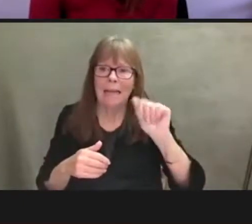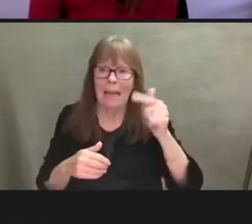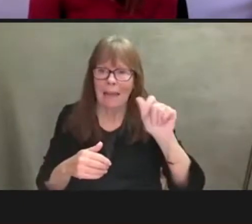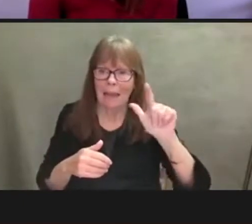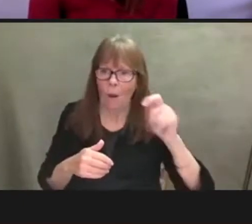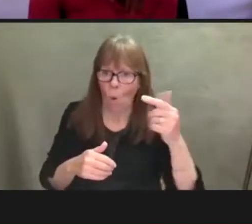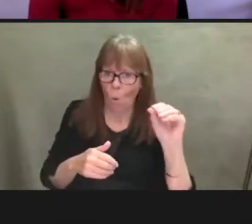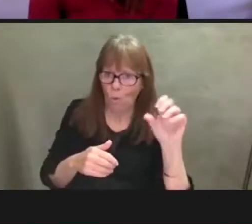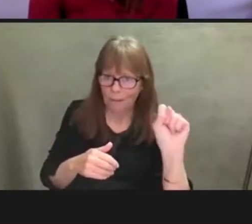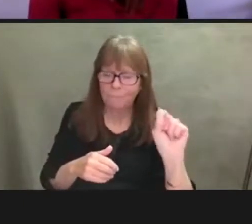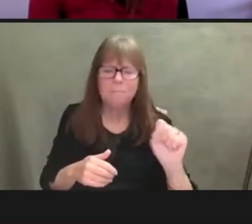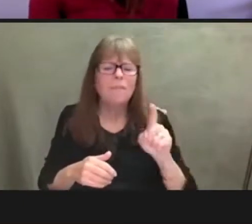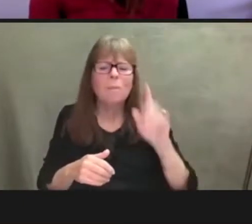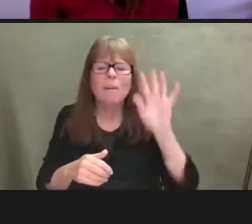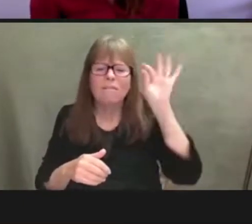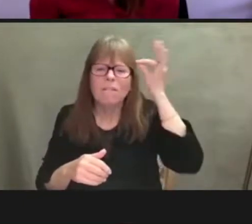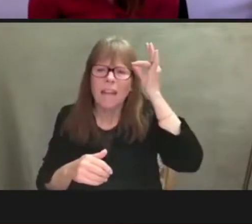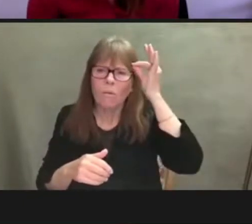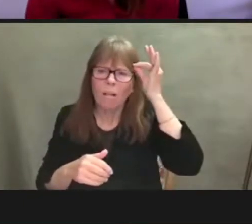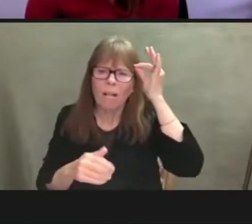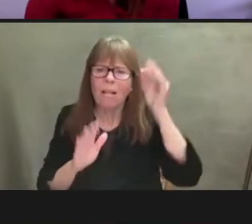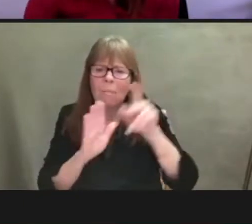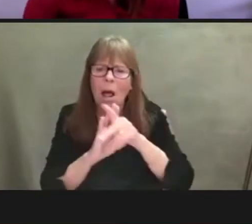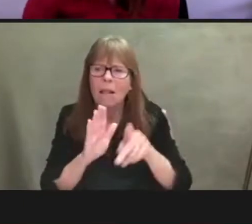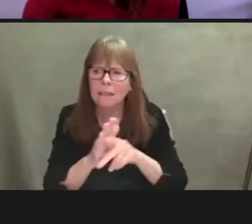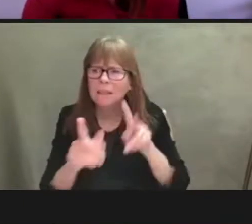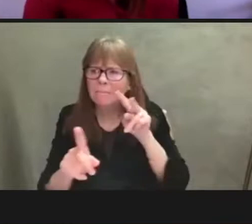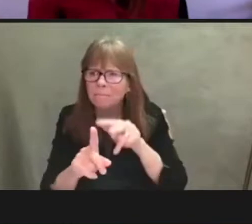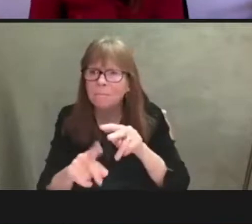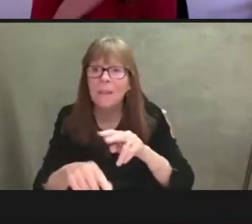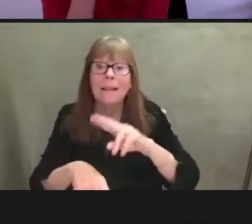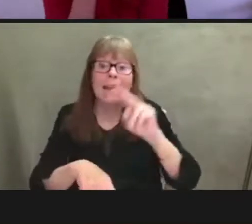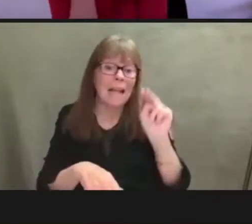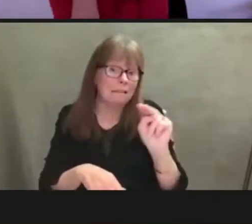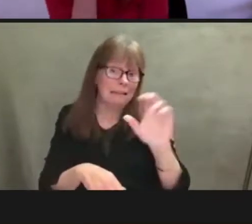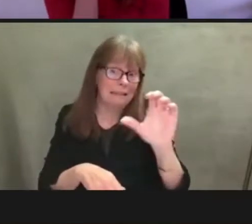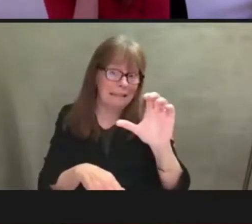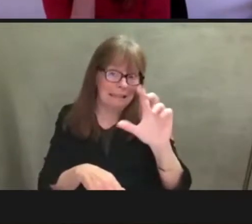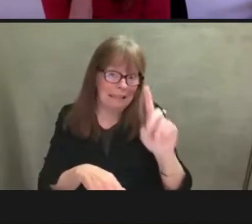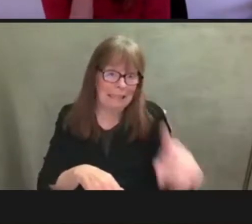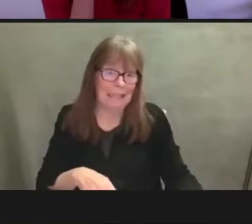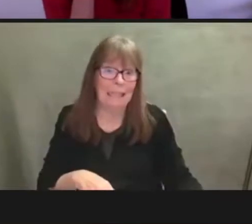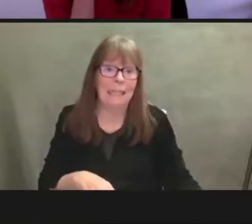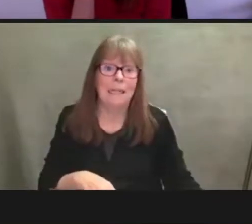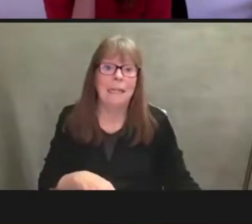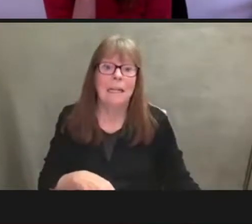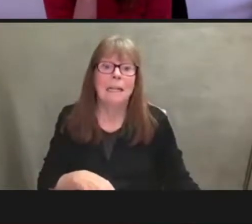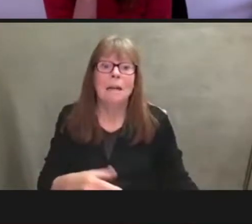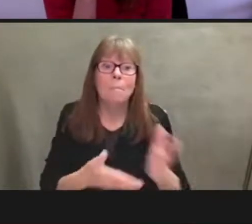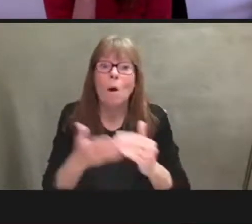the National Council on Disability is part of our health equity framework.